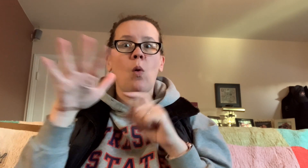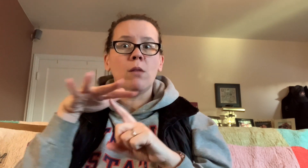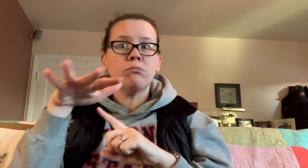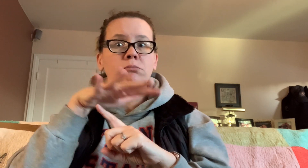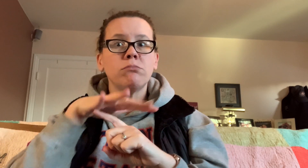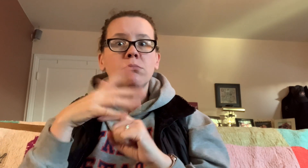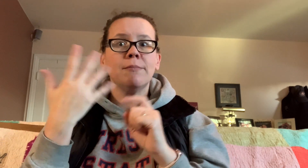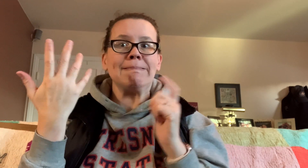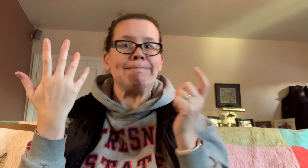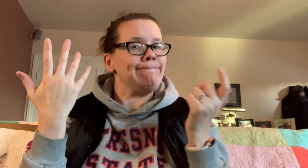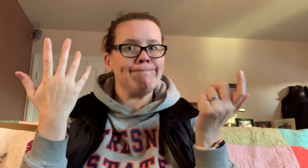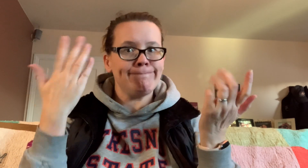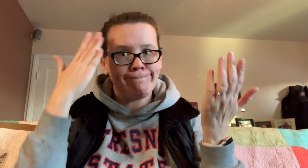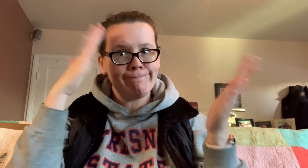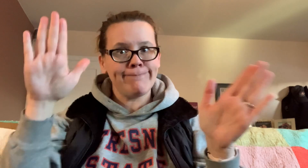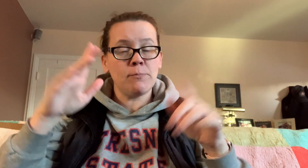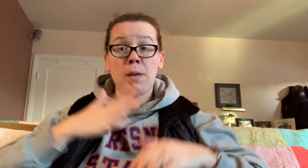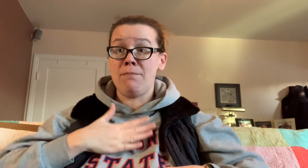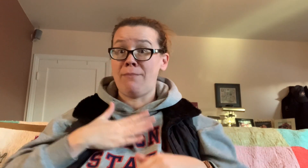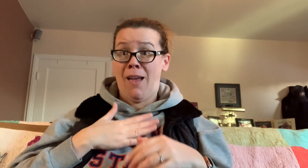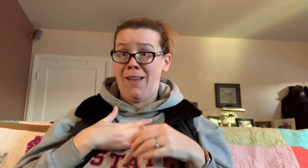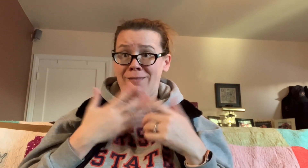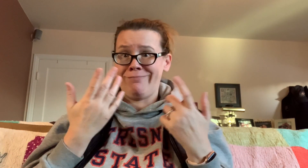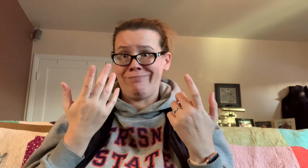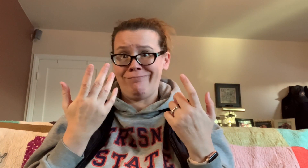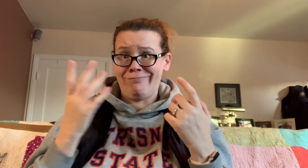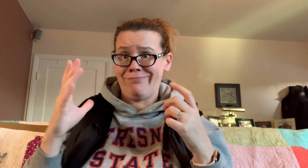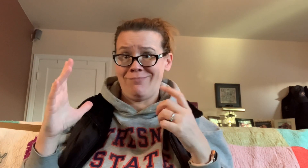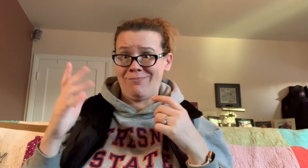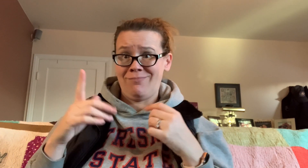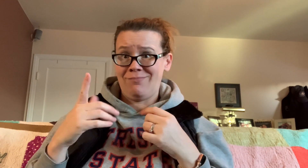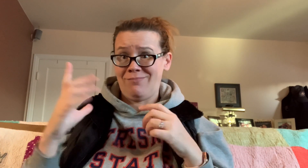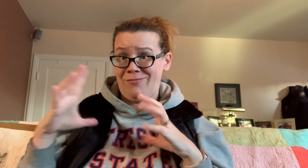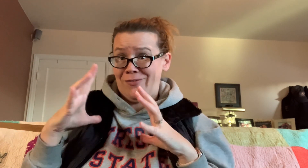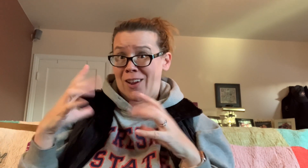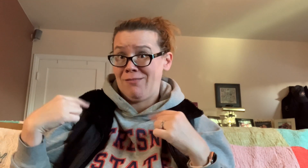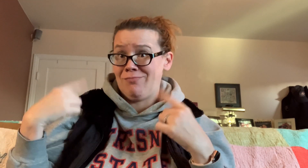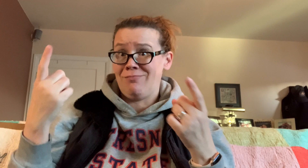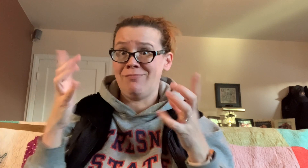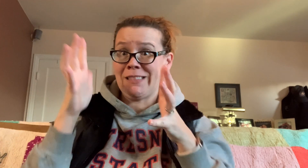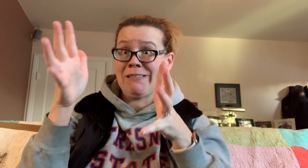the weather conditions, or you know nuances of particular areas might affect that. But for me,